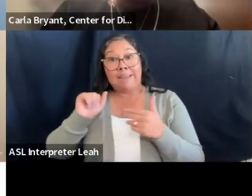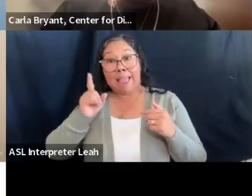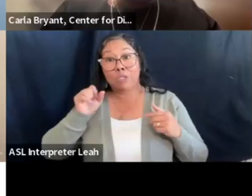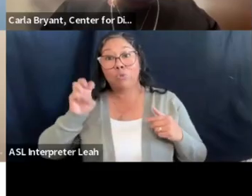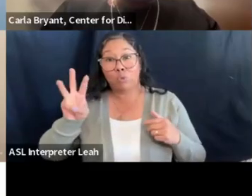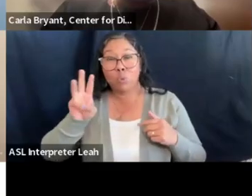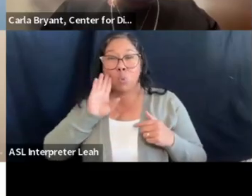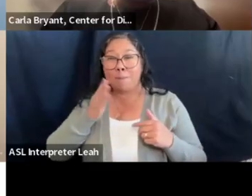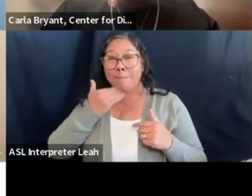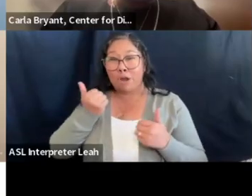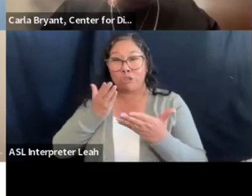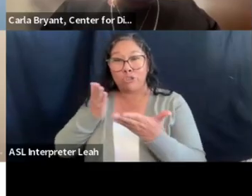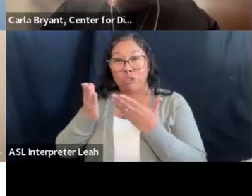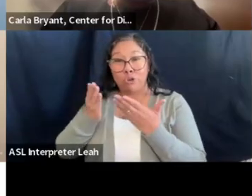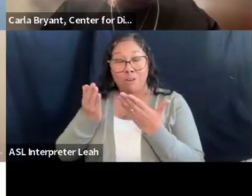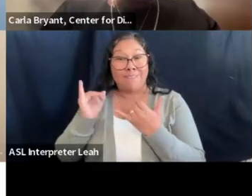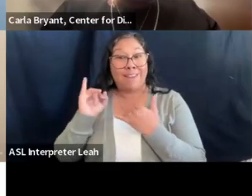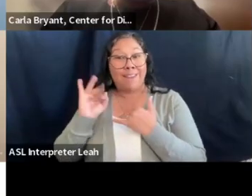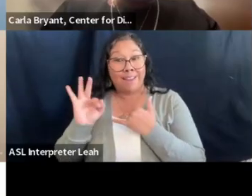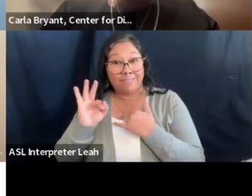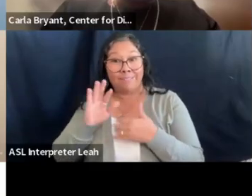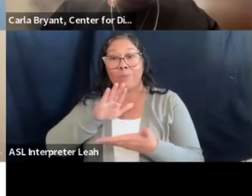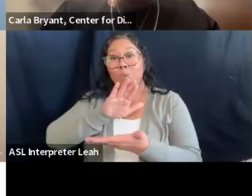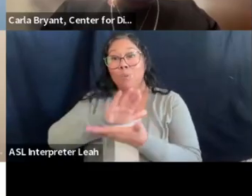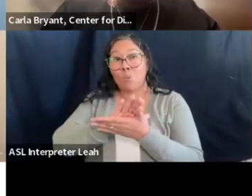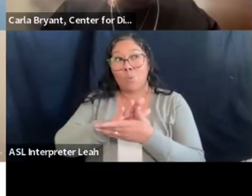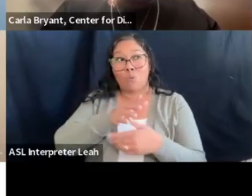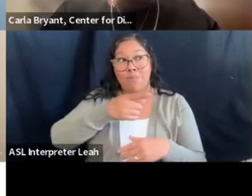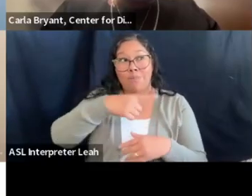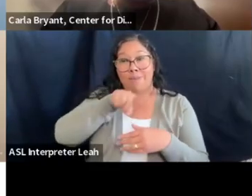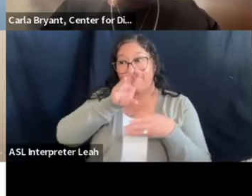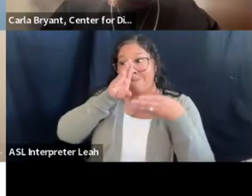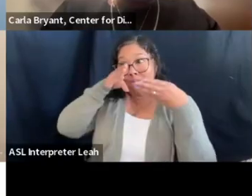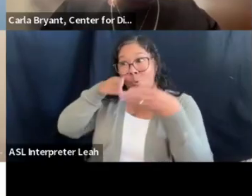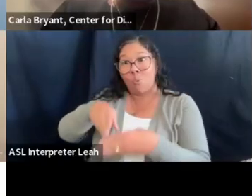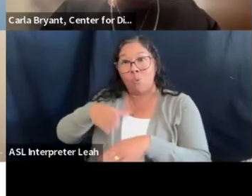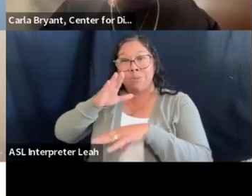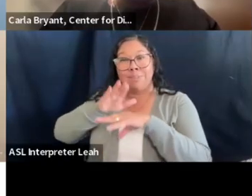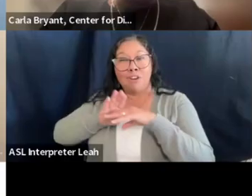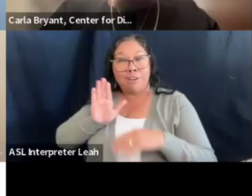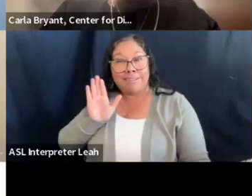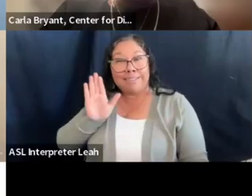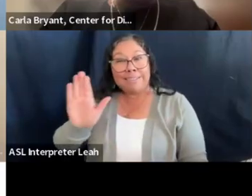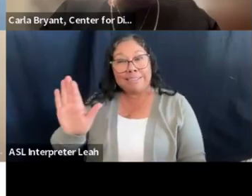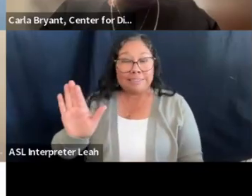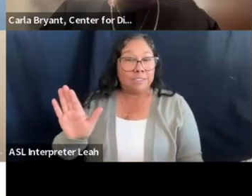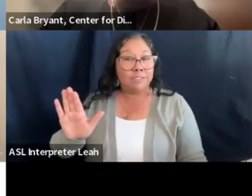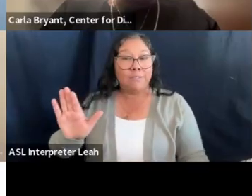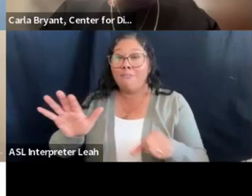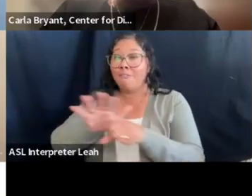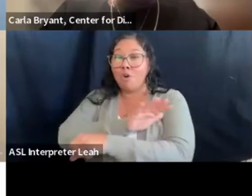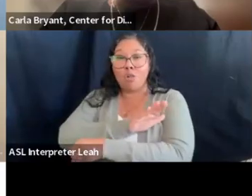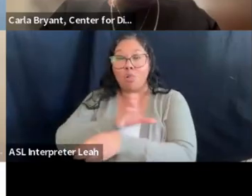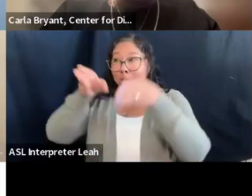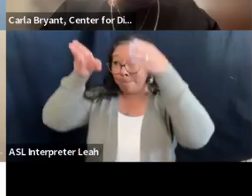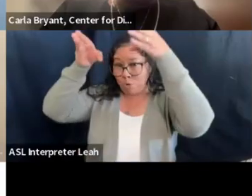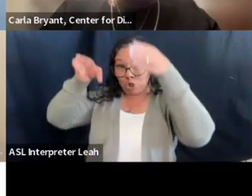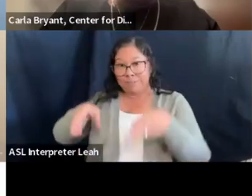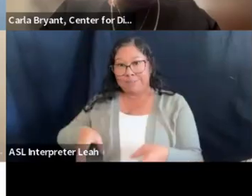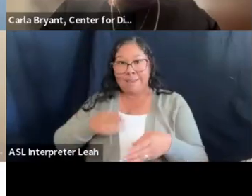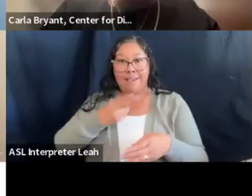if his school uh had focused more on his whole person-hood. This is what Helena is talking about.